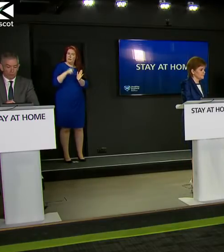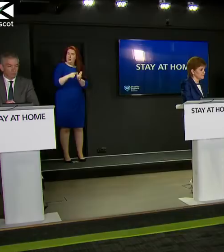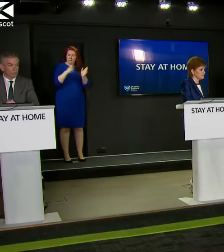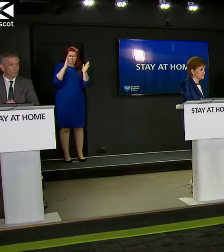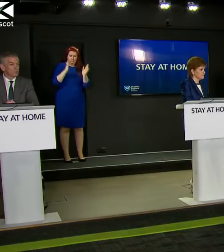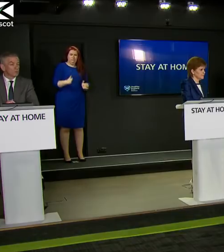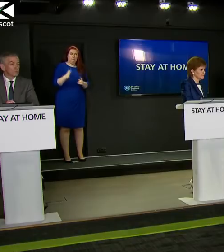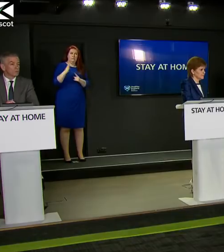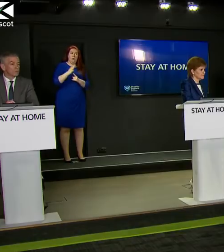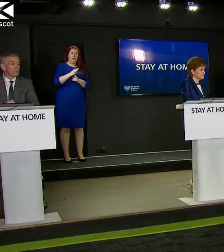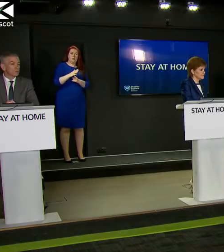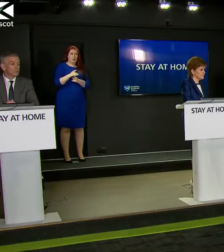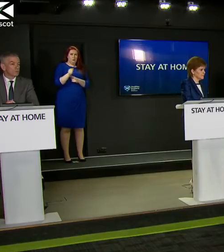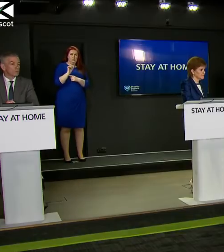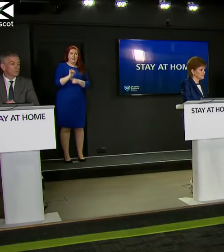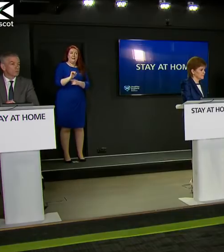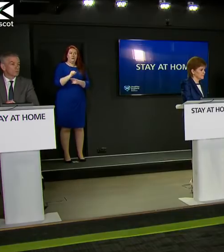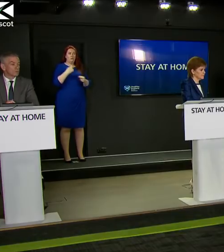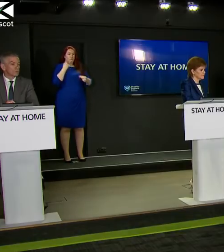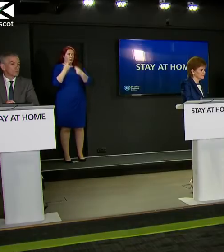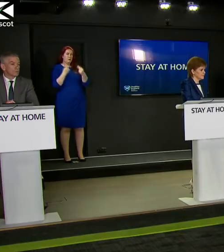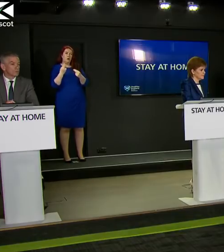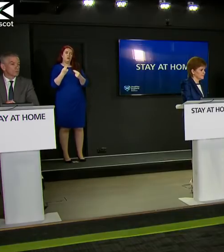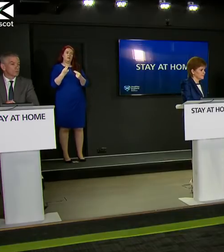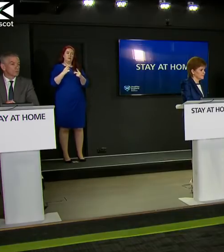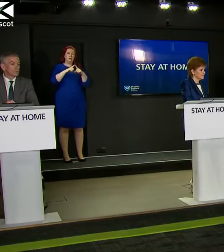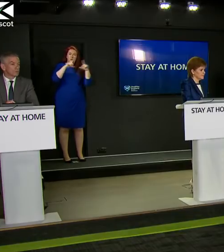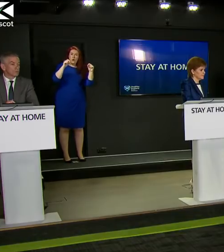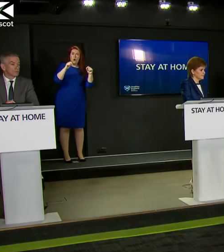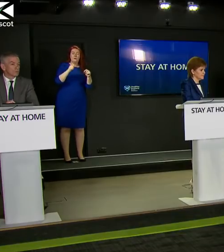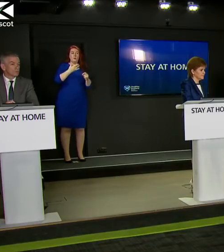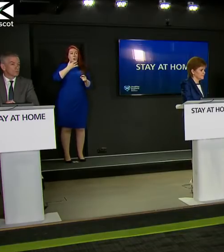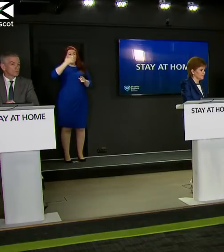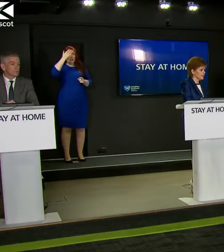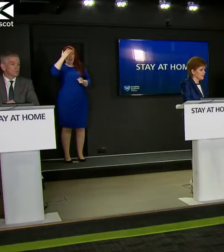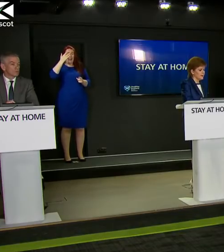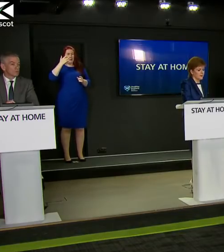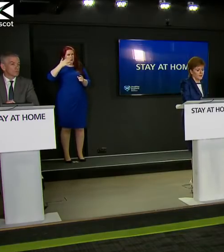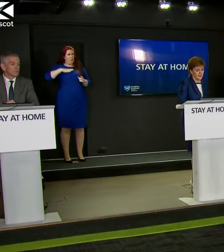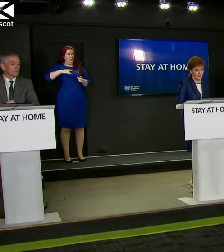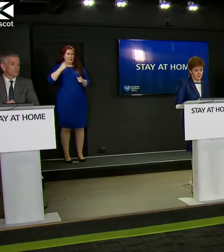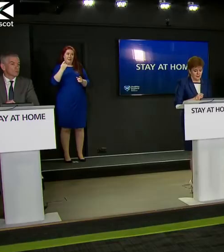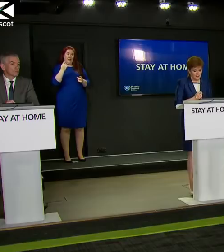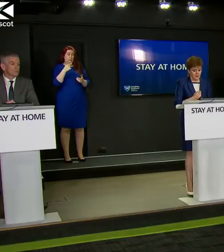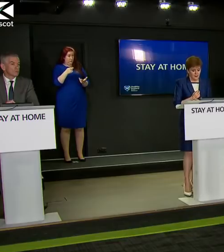retail, hotel and restaurant sectors. Do you agree with that analysis, is it essential?